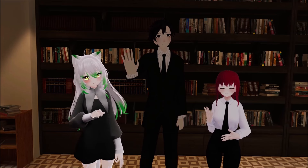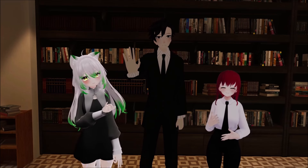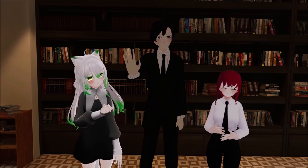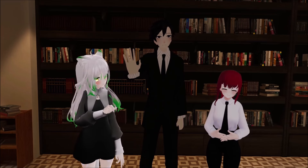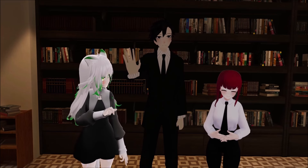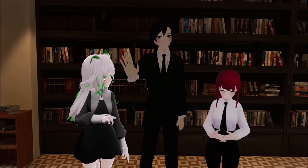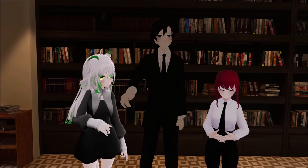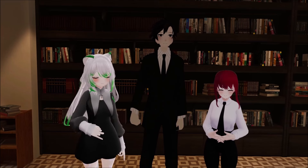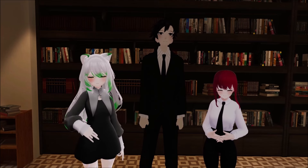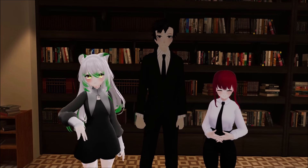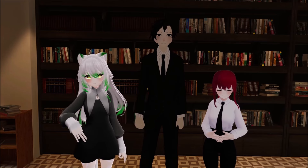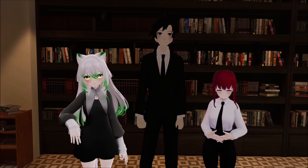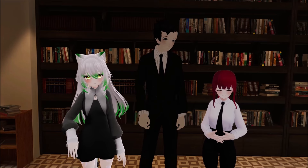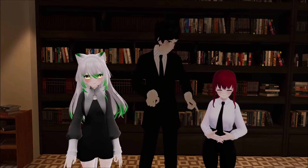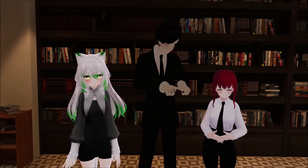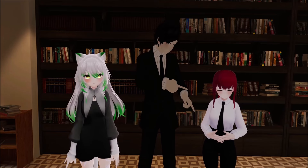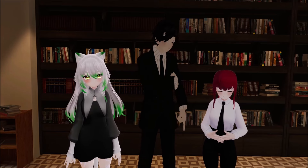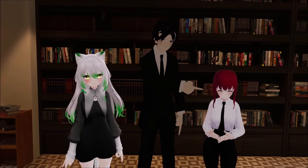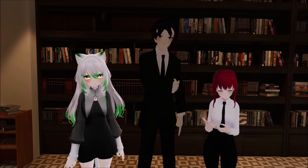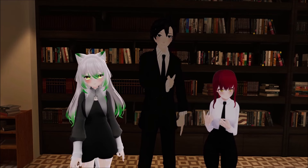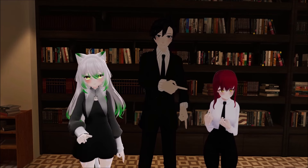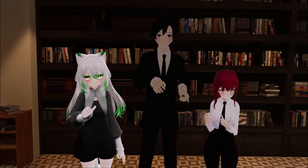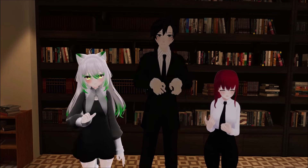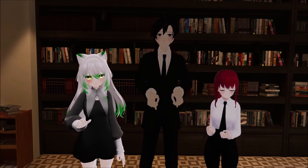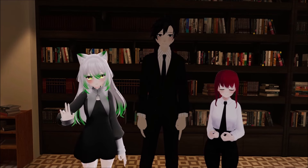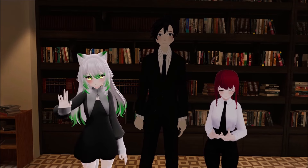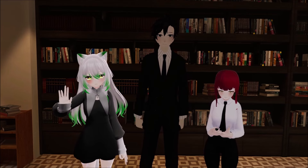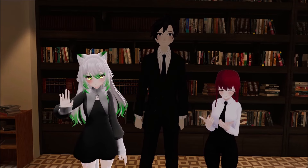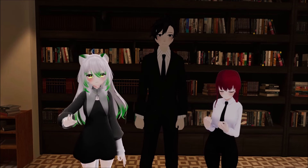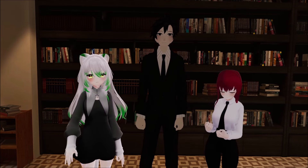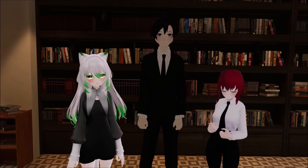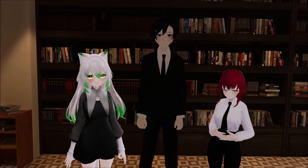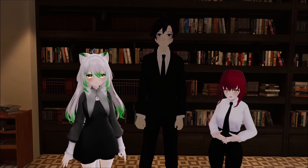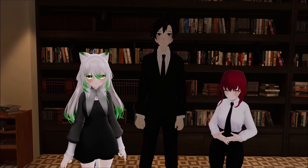(American Sign Language) Rafael: Asian in ASL and KSL are similar. Wow (American Sign Language) Crow: Yes, both signs are the same (Korean Sign Language) Simulacre: Yes